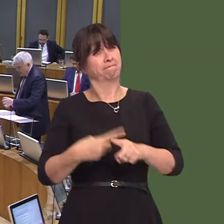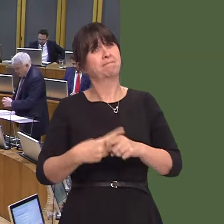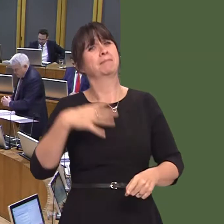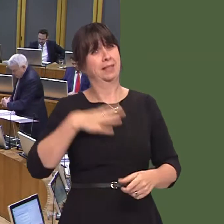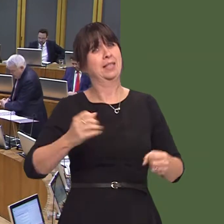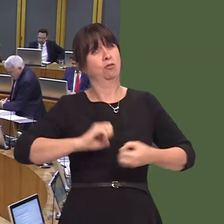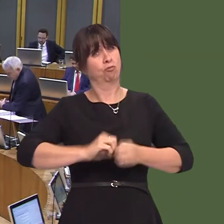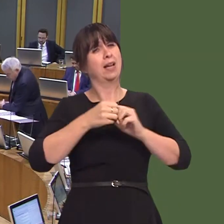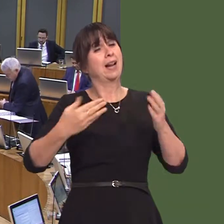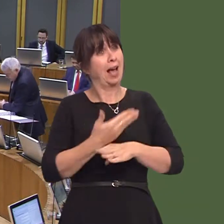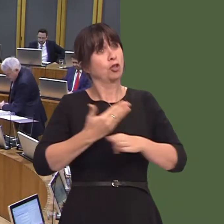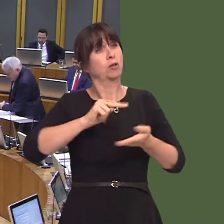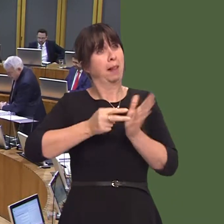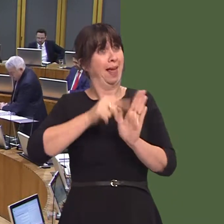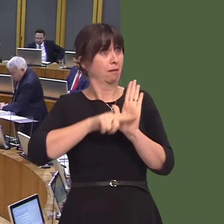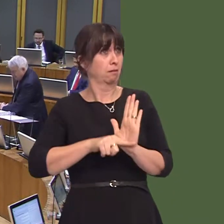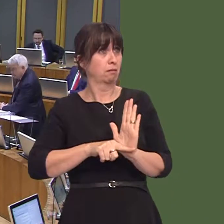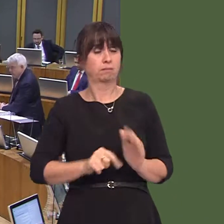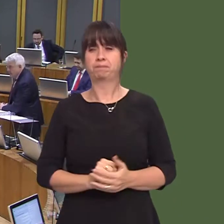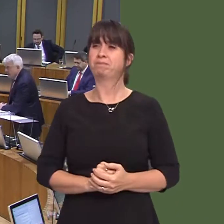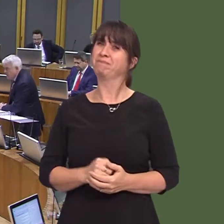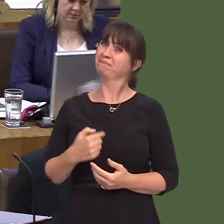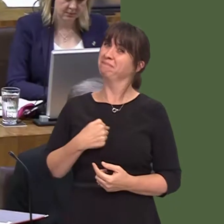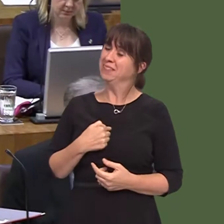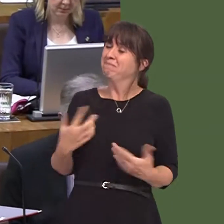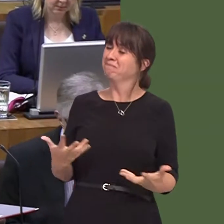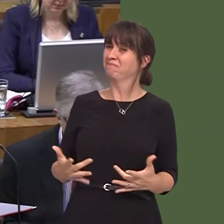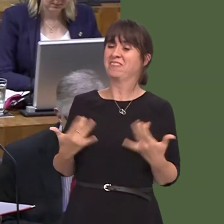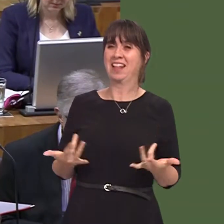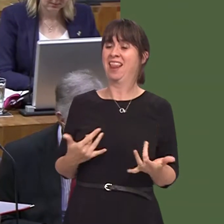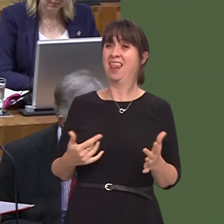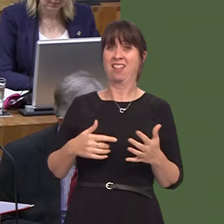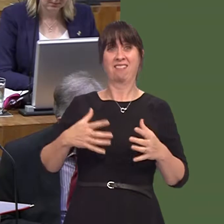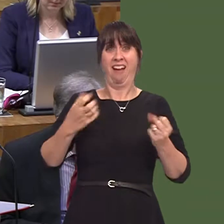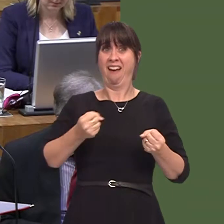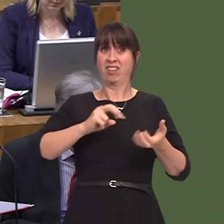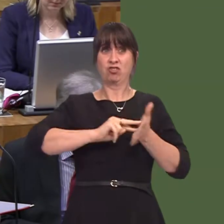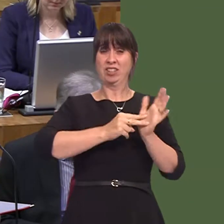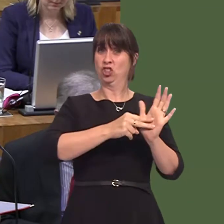Carwyn Jones: Well, I would argue, of course, that the strategy does this already.